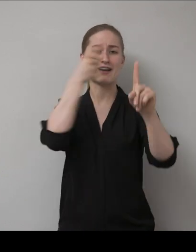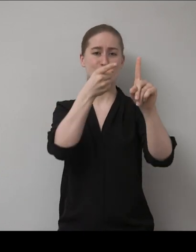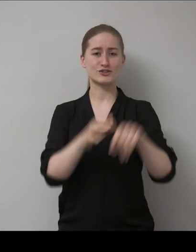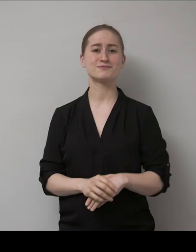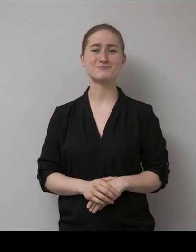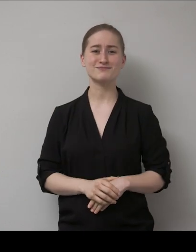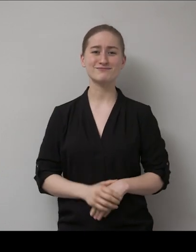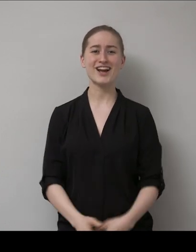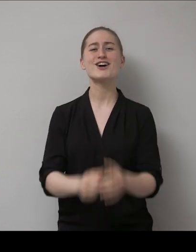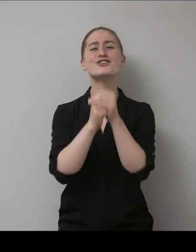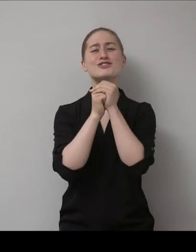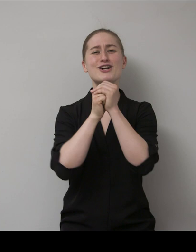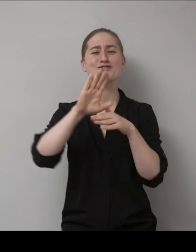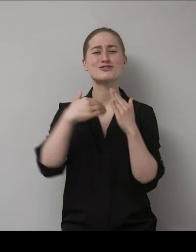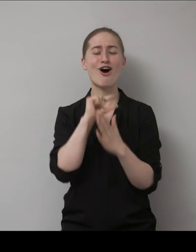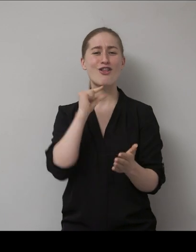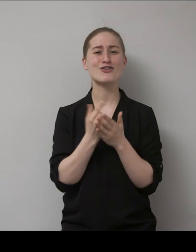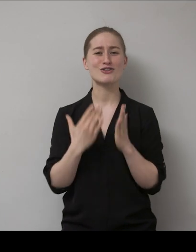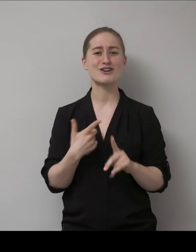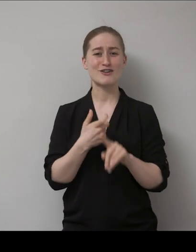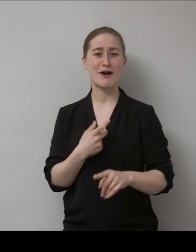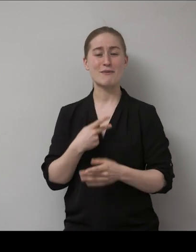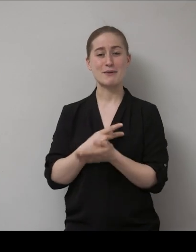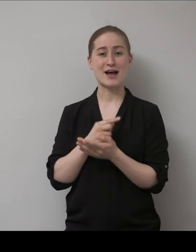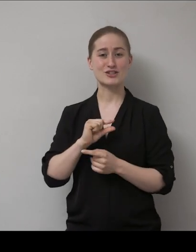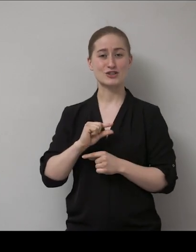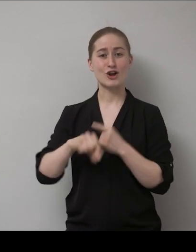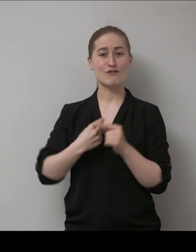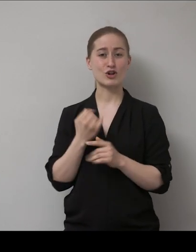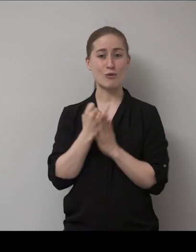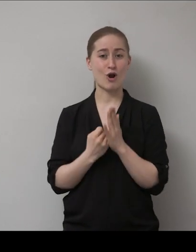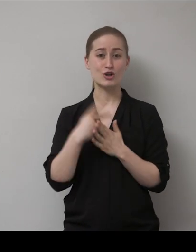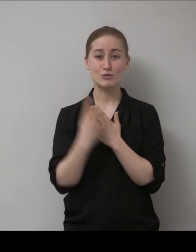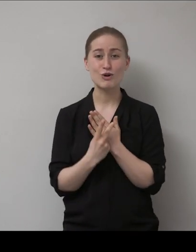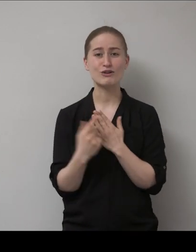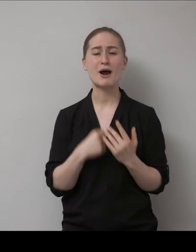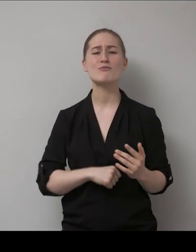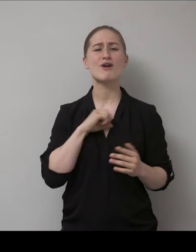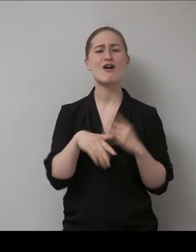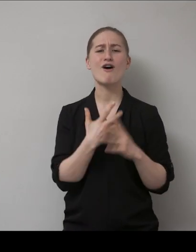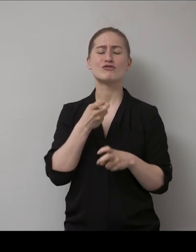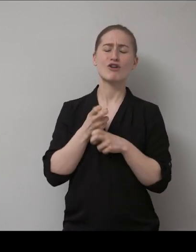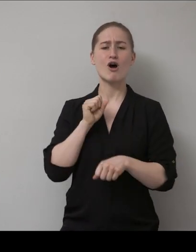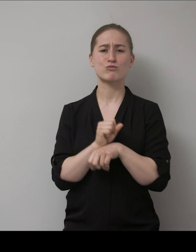Congratulation to all of the graduates from the Master of Liberal Arts program. I am so proud of all of your hard work and dedication